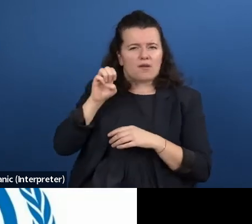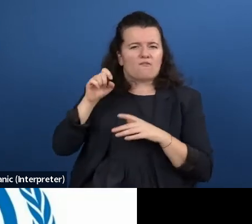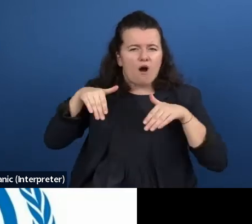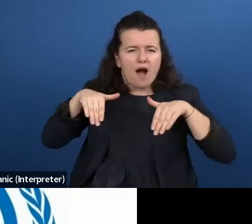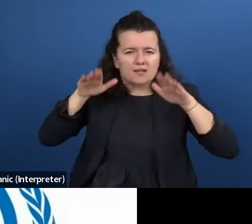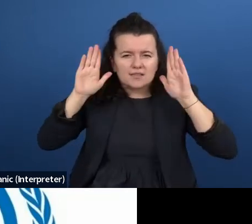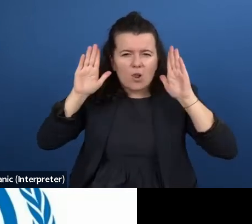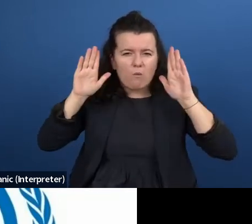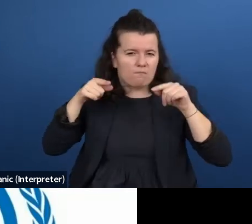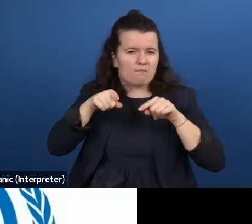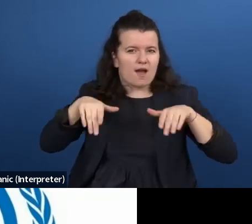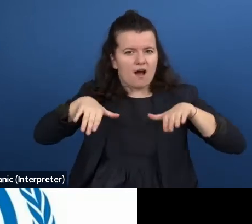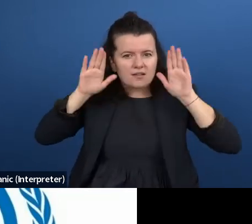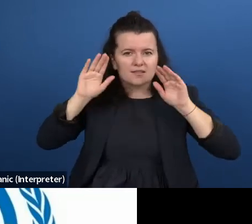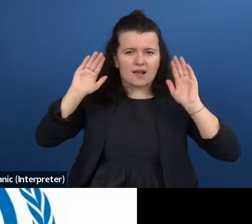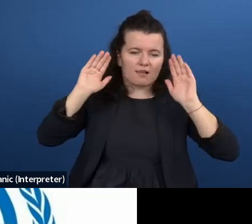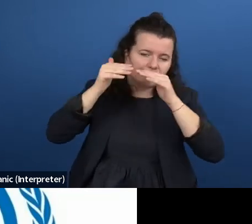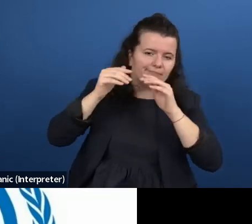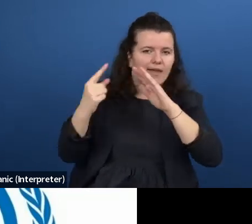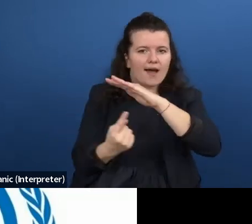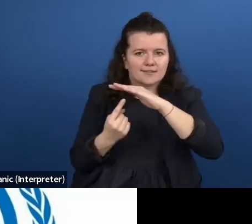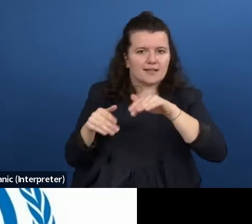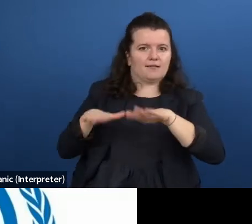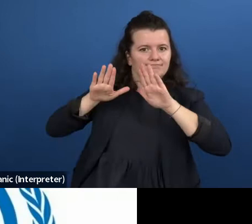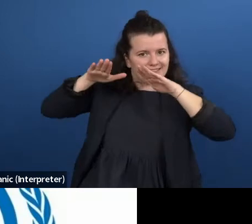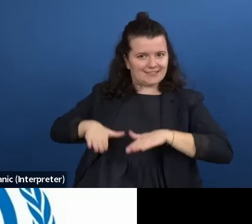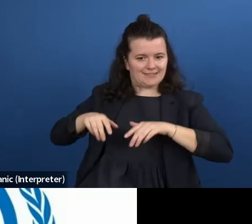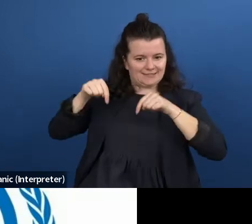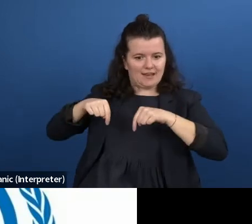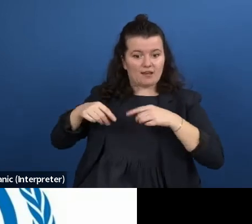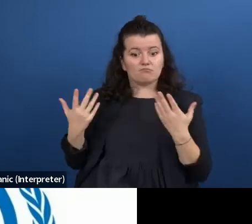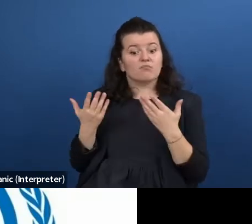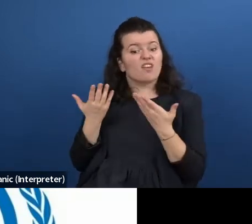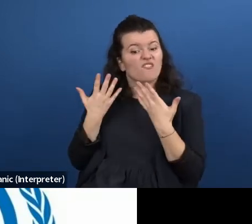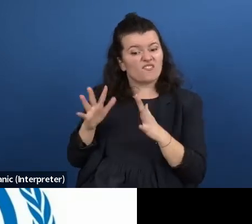it includes provisions for vulnerable groups.